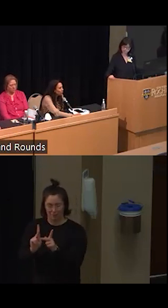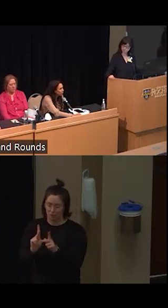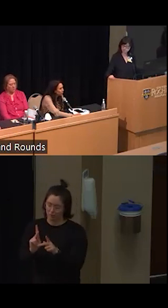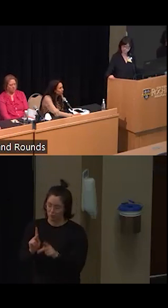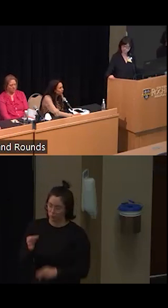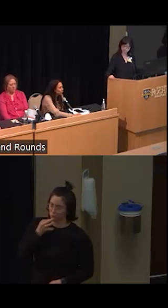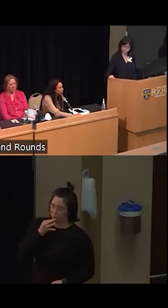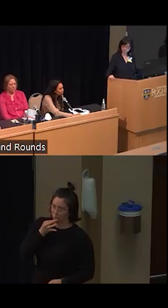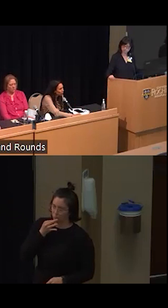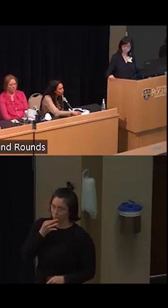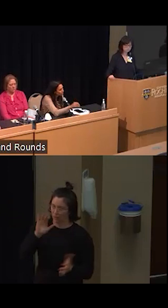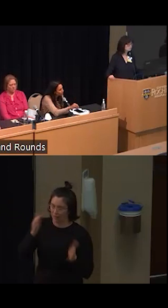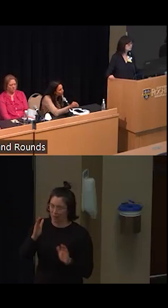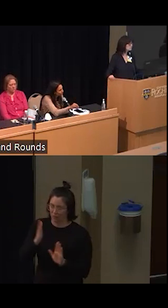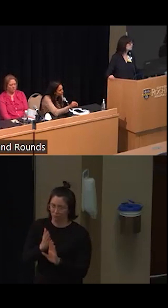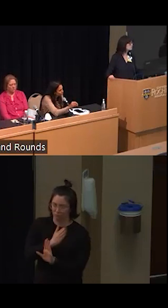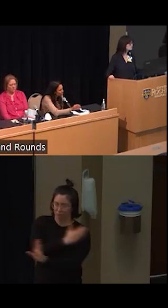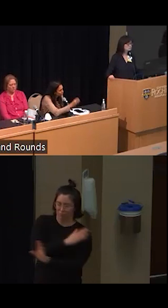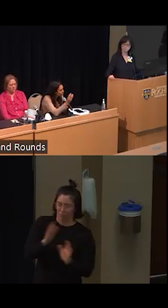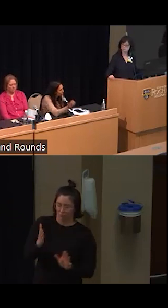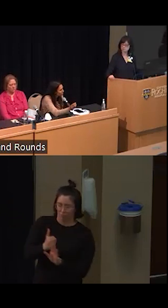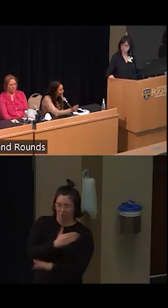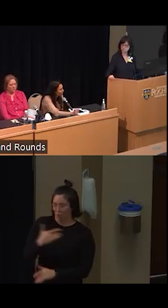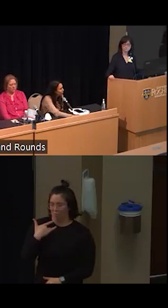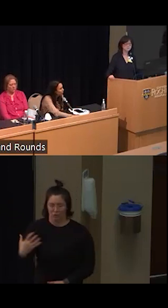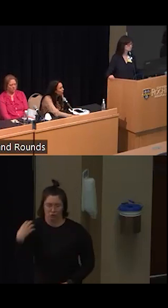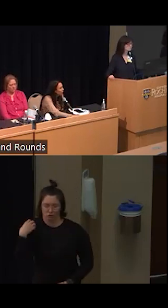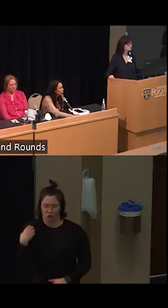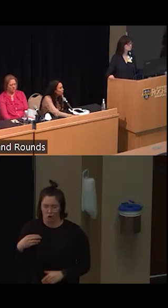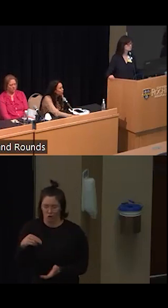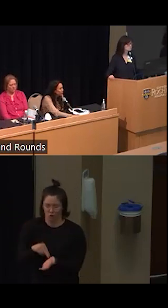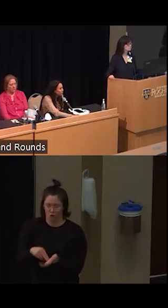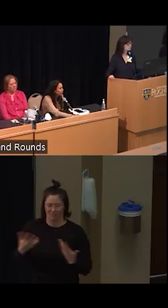had previously been doing but typically it's the charge nurse that does that coordination